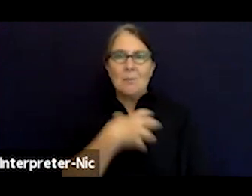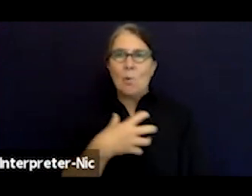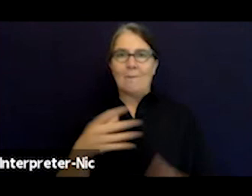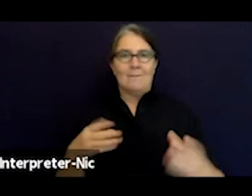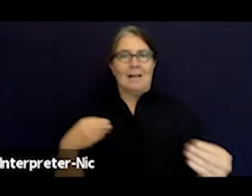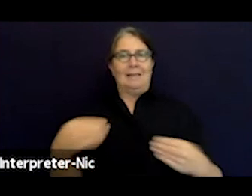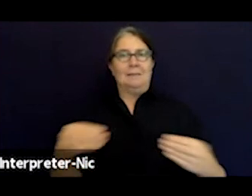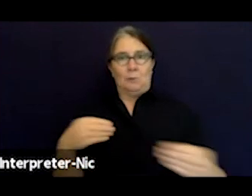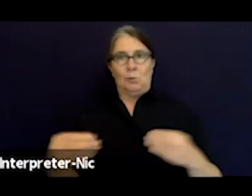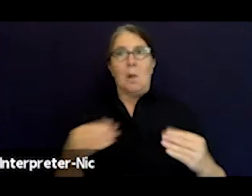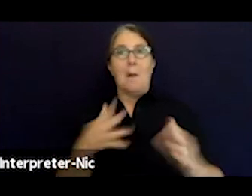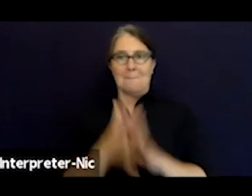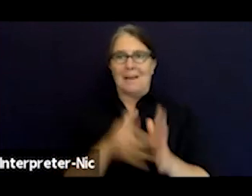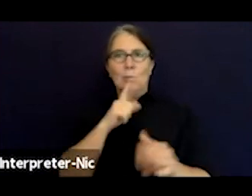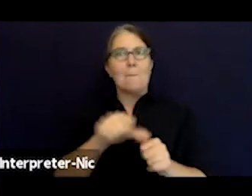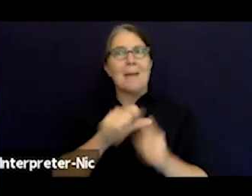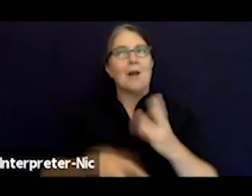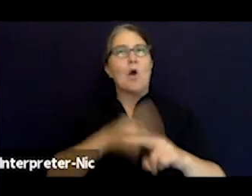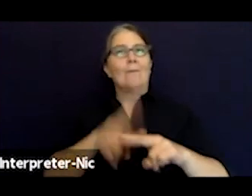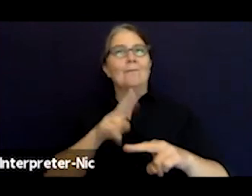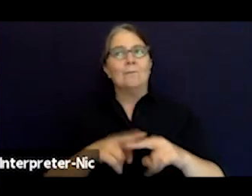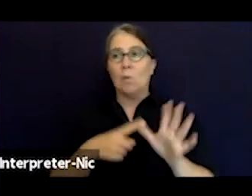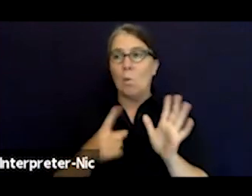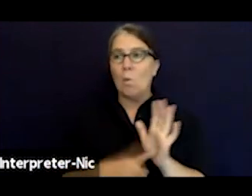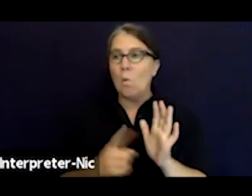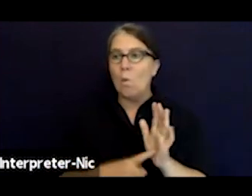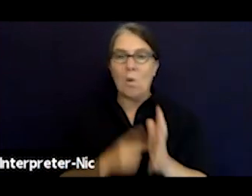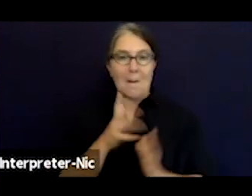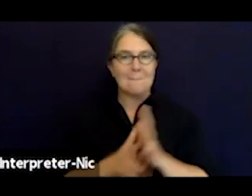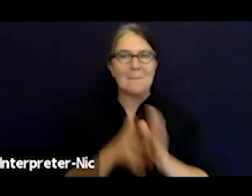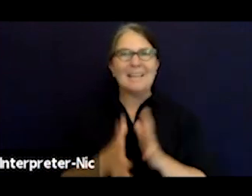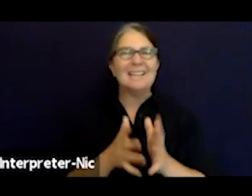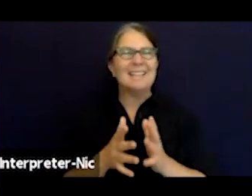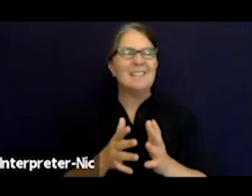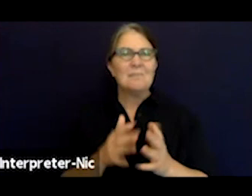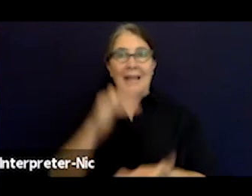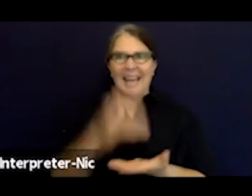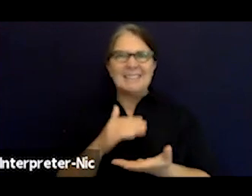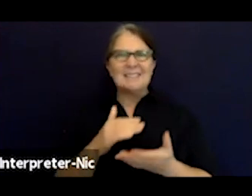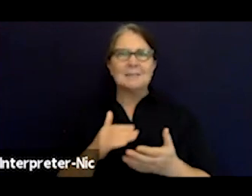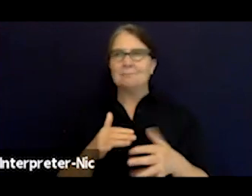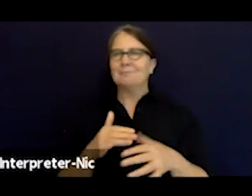the less busy work or every day work we will be doing as disability support professionals.”